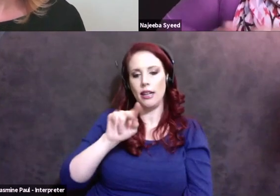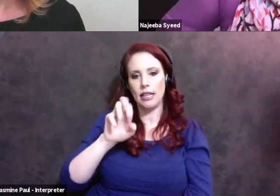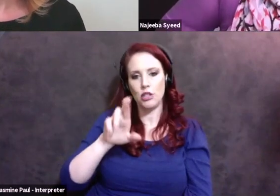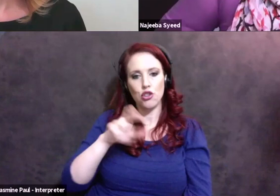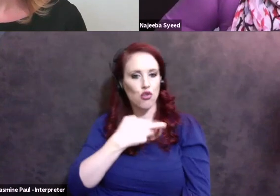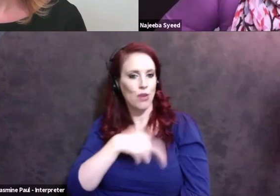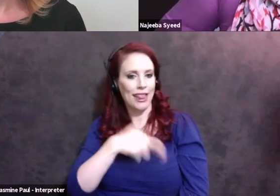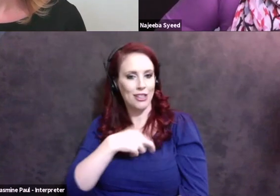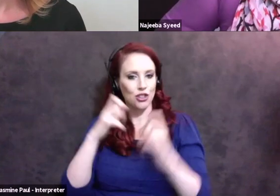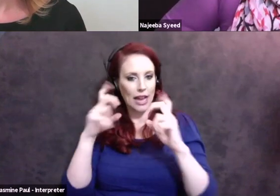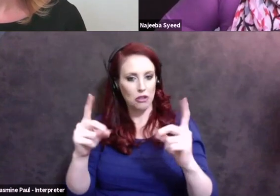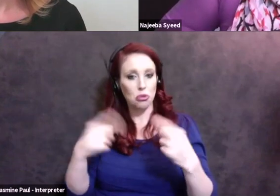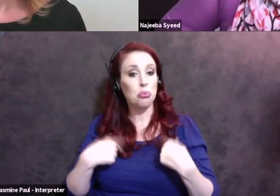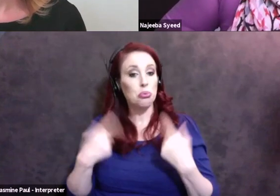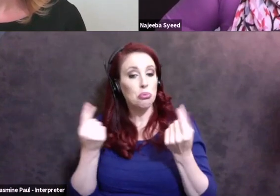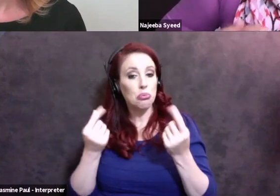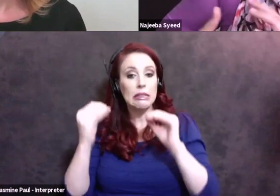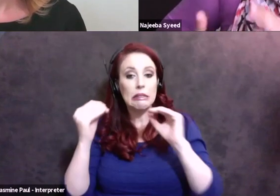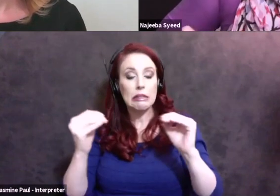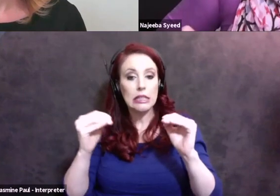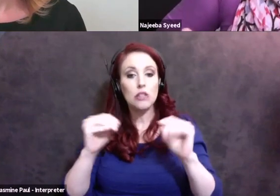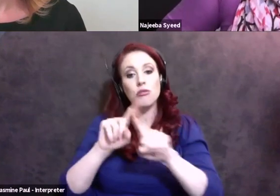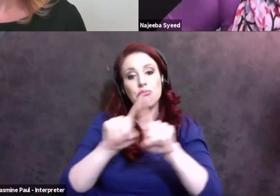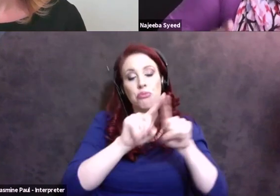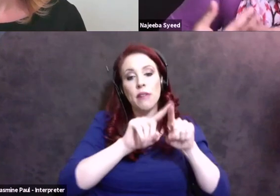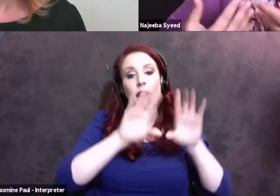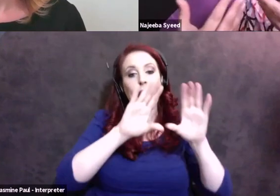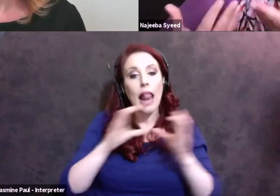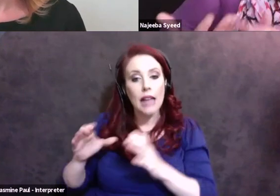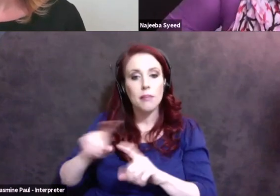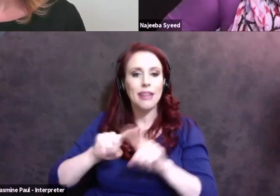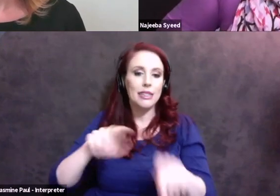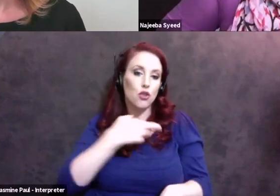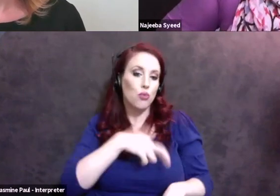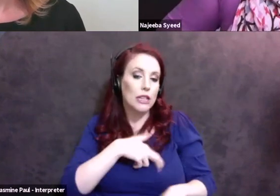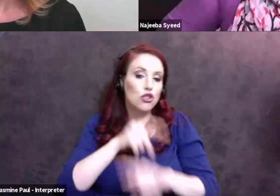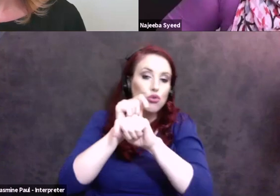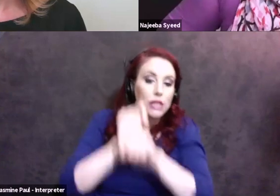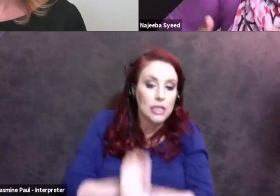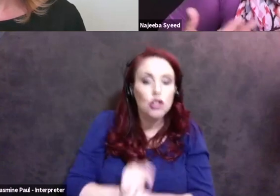I teach a course about different religious traditions, working with one another.